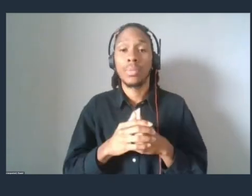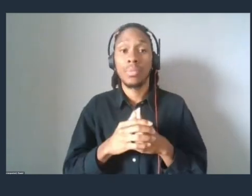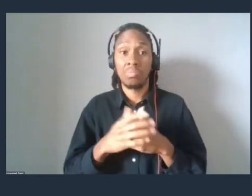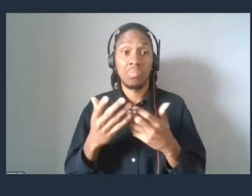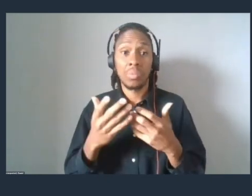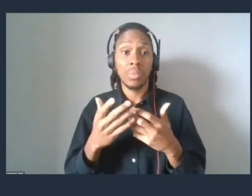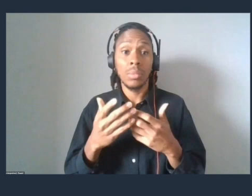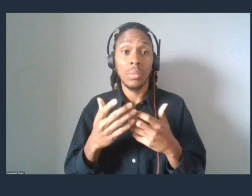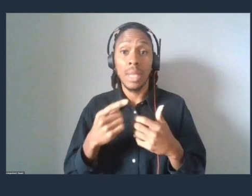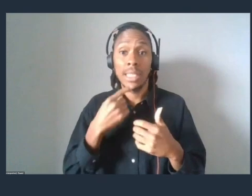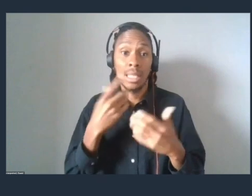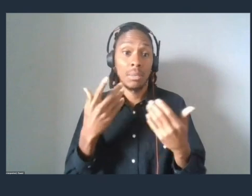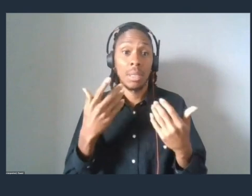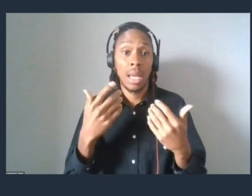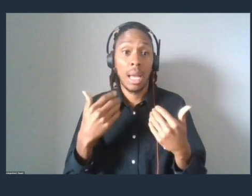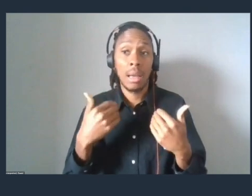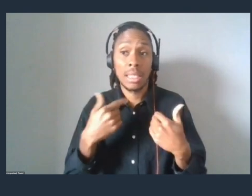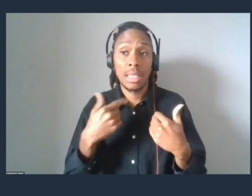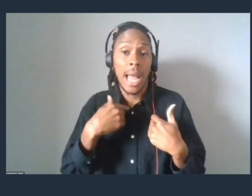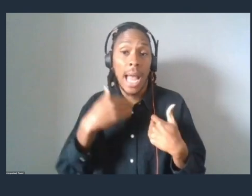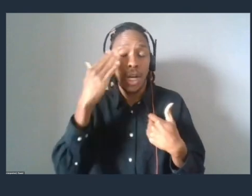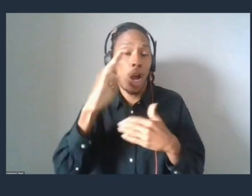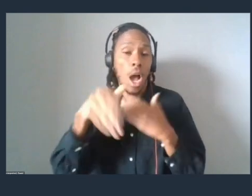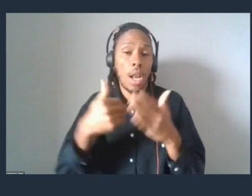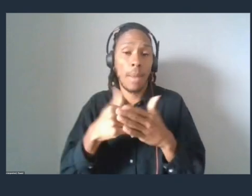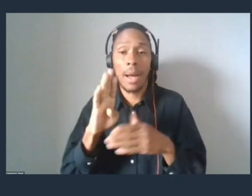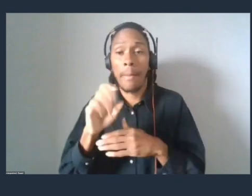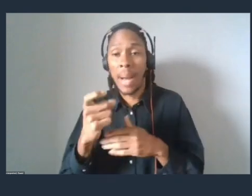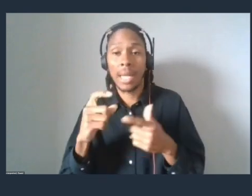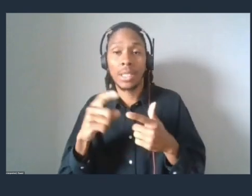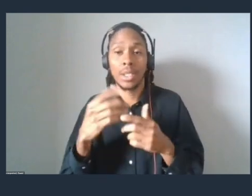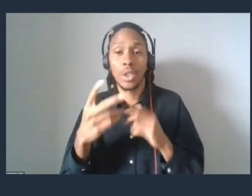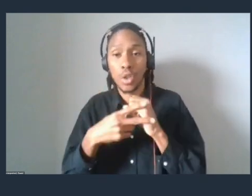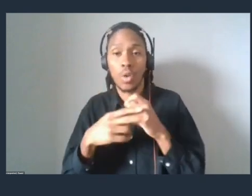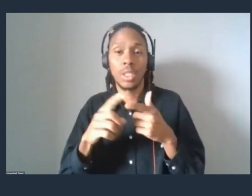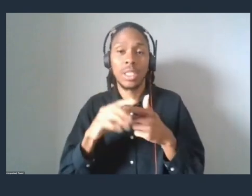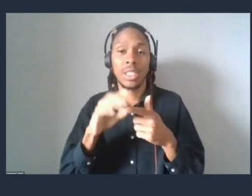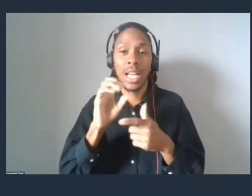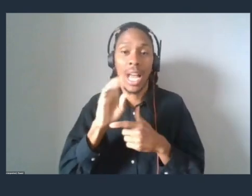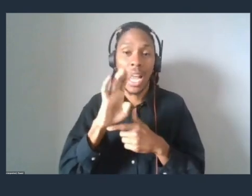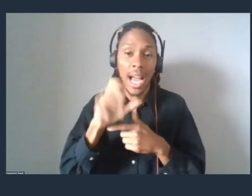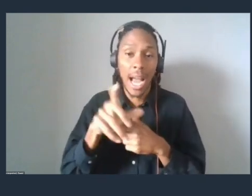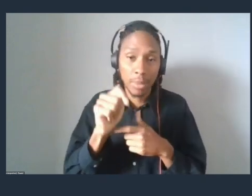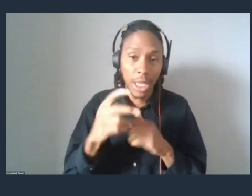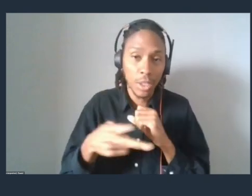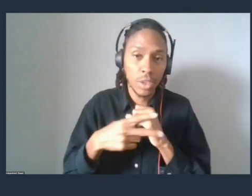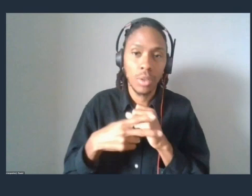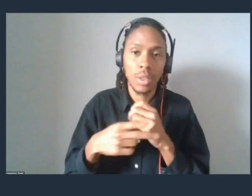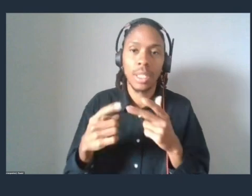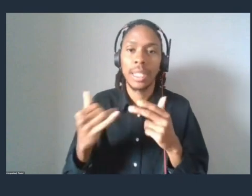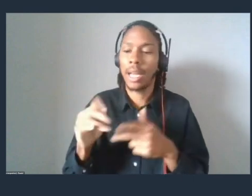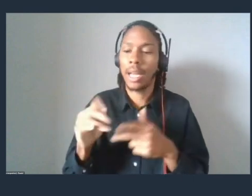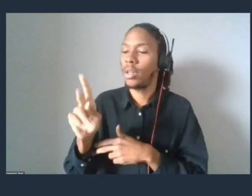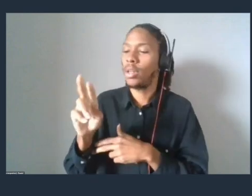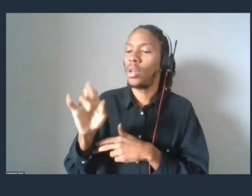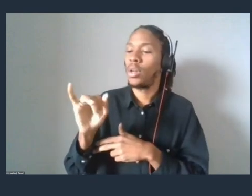"Hey, I know all about block storage and about object storage" and so on. So we're gonna be joined now by Christie and Fatima to talk about Badge That.